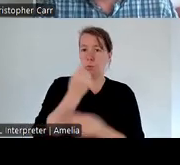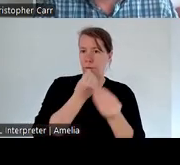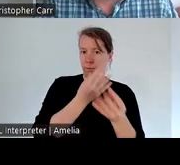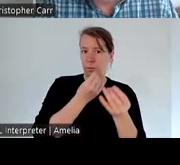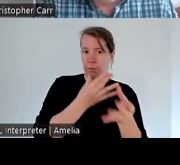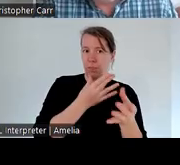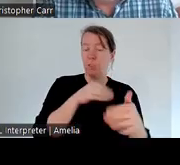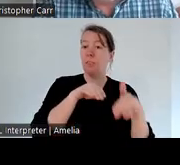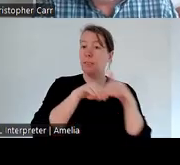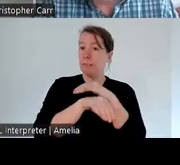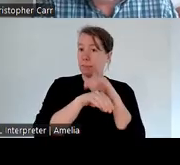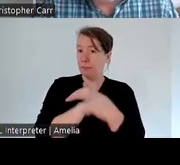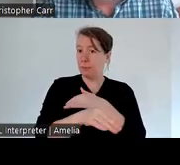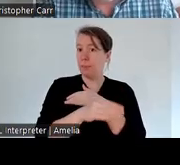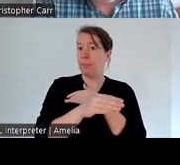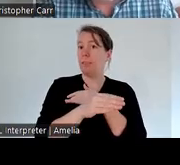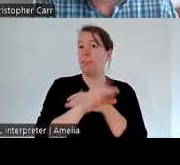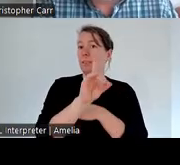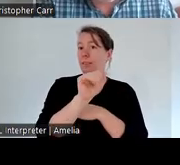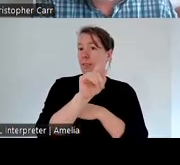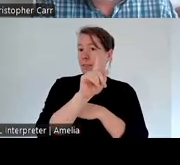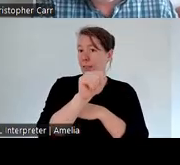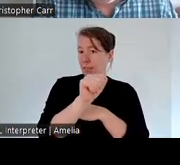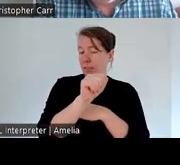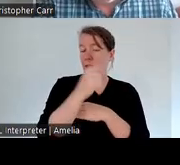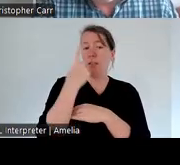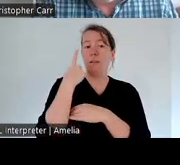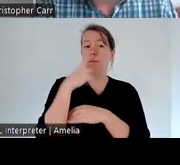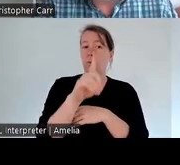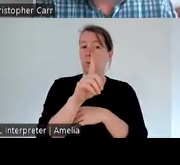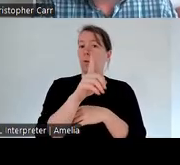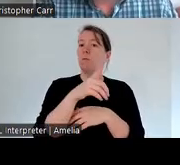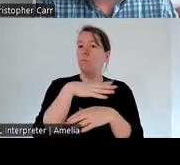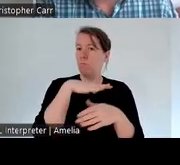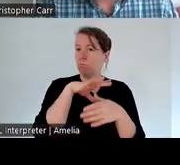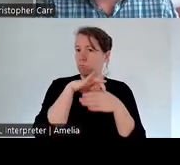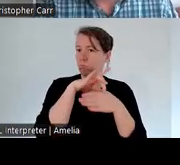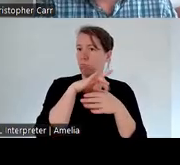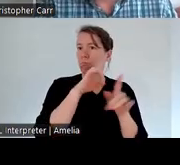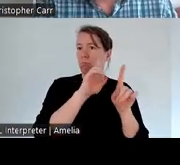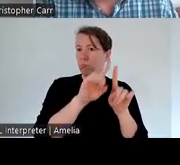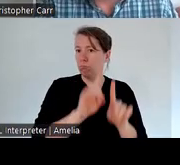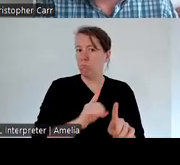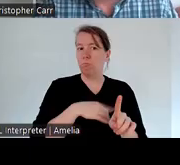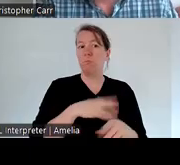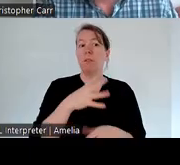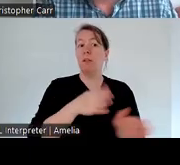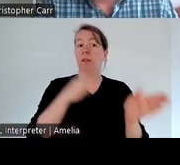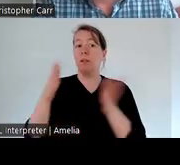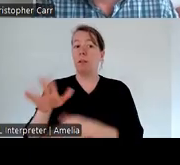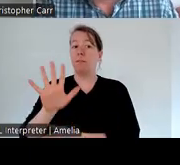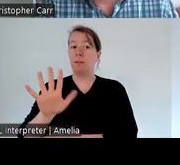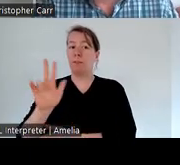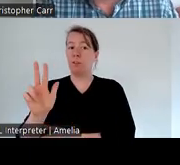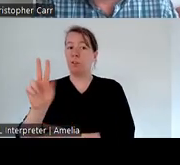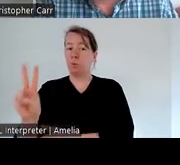using controlled vocabulary codes, while the 532 Accessibility Note field is used for